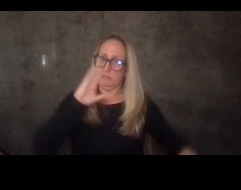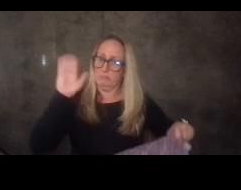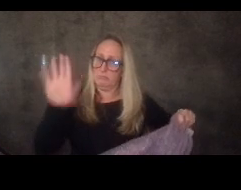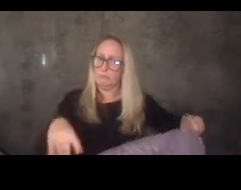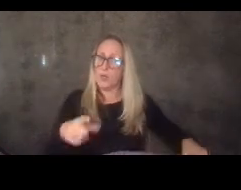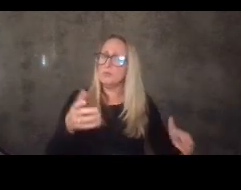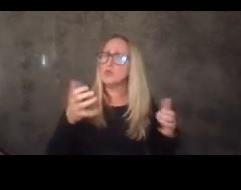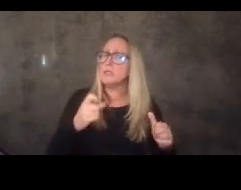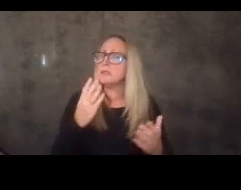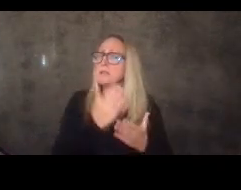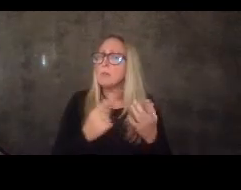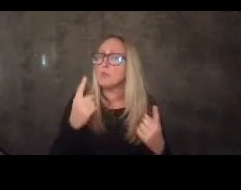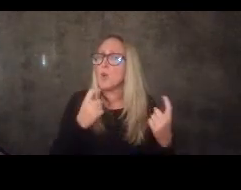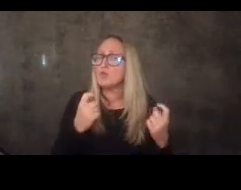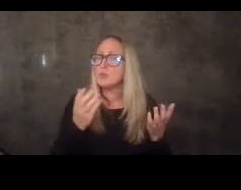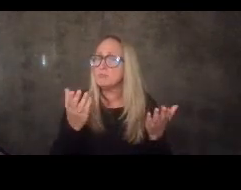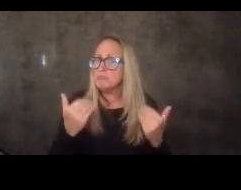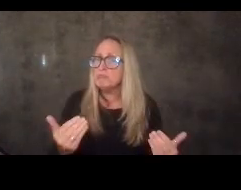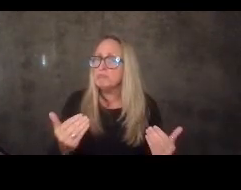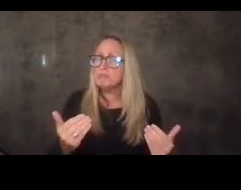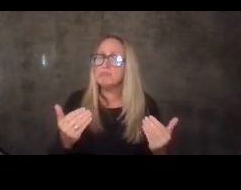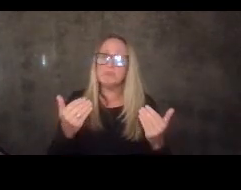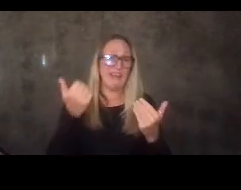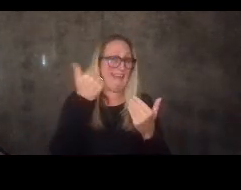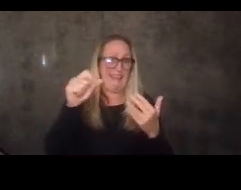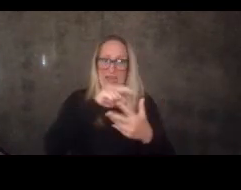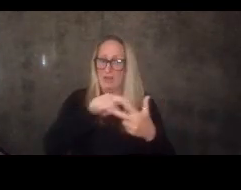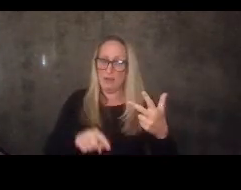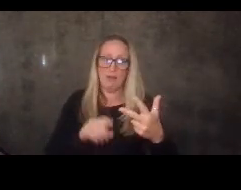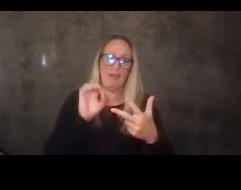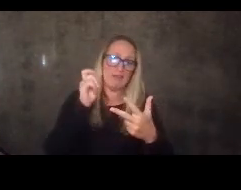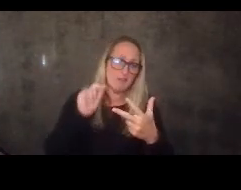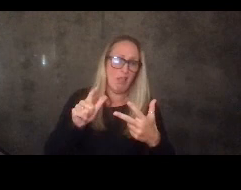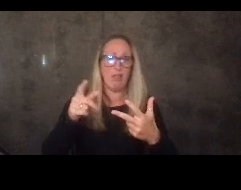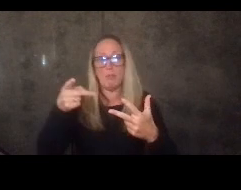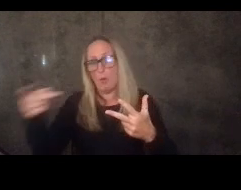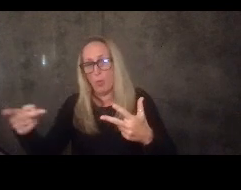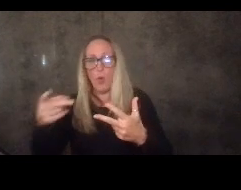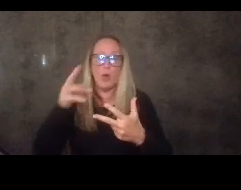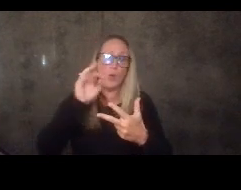some questions out there on may be any of the office products that I just went through, or any of the accessibility